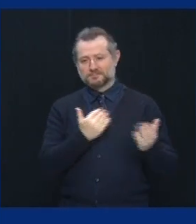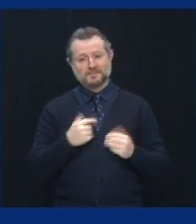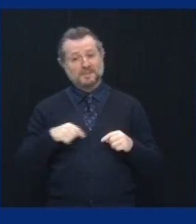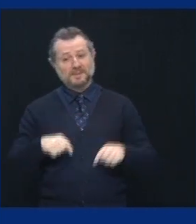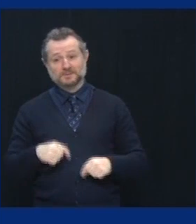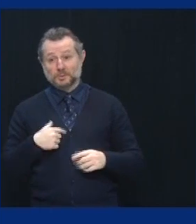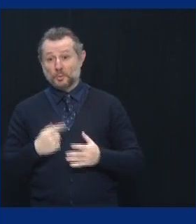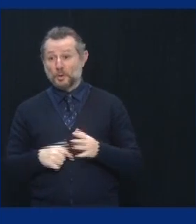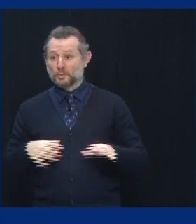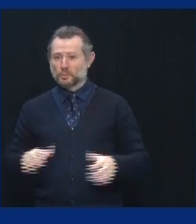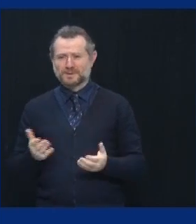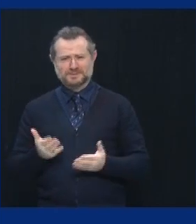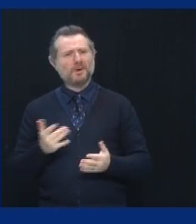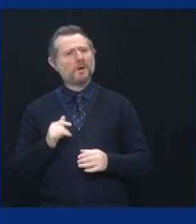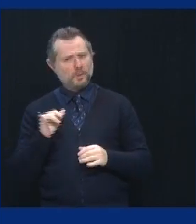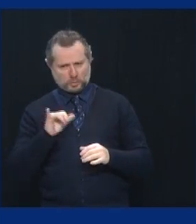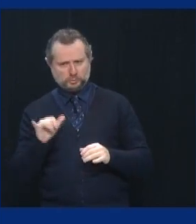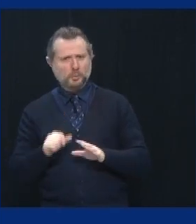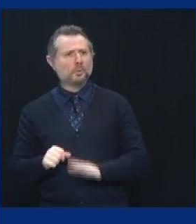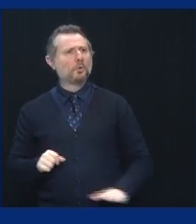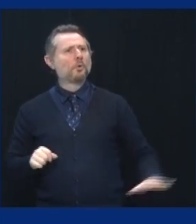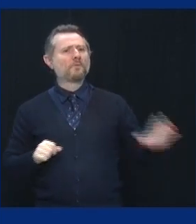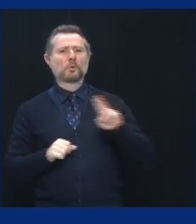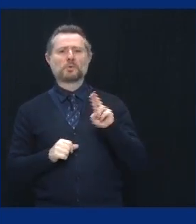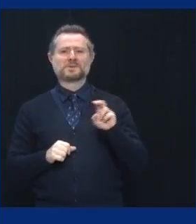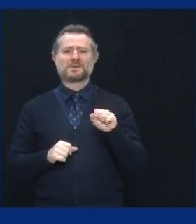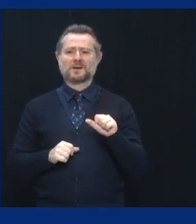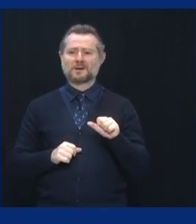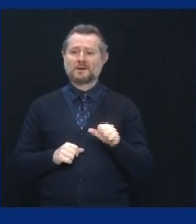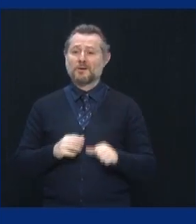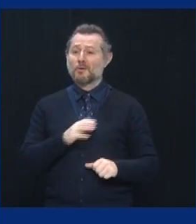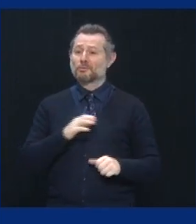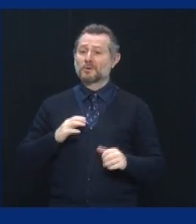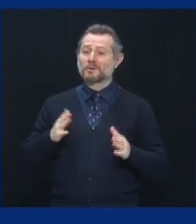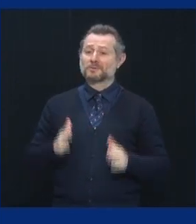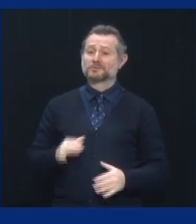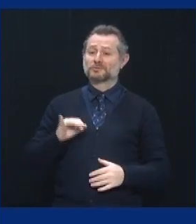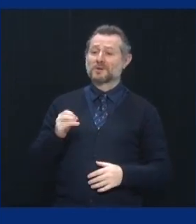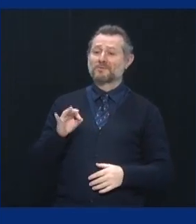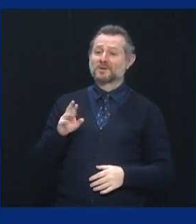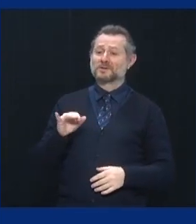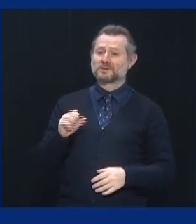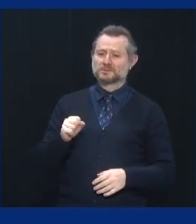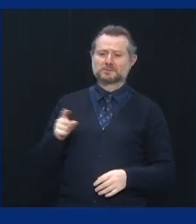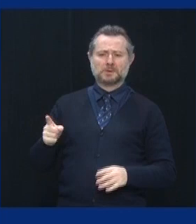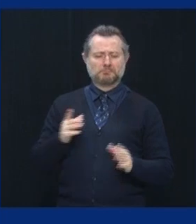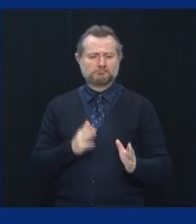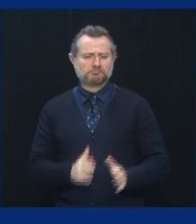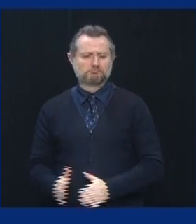WE'RE ASKING FOR FEDERAL SUPPORT AND FEDERAL AWARENESS. THIS SHOULD BE GOING ON ALL